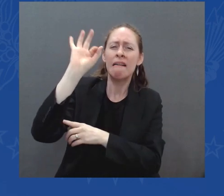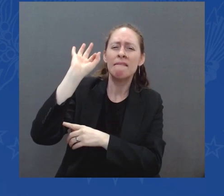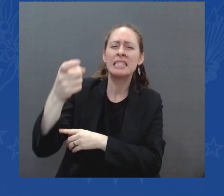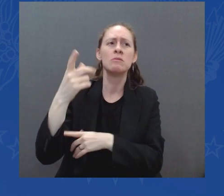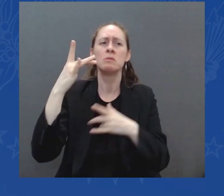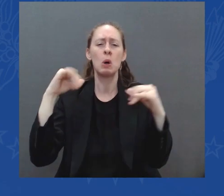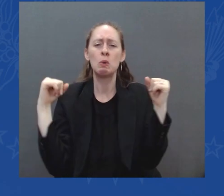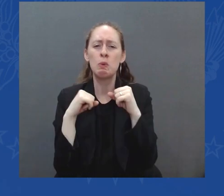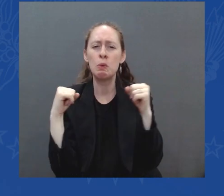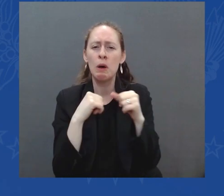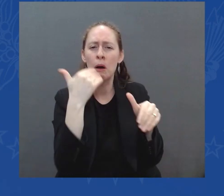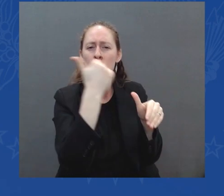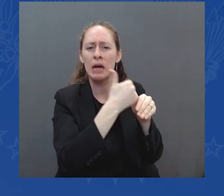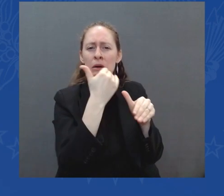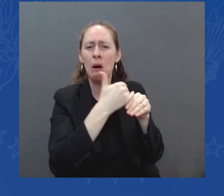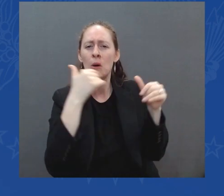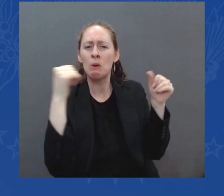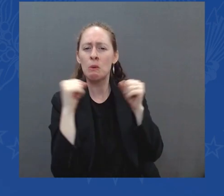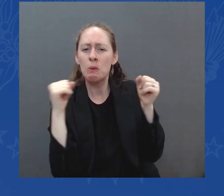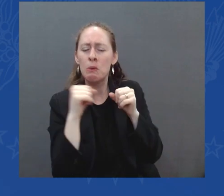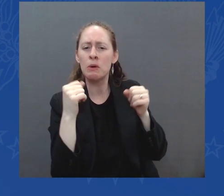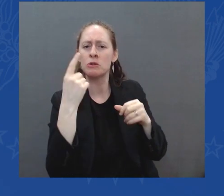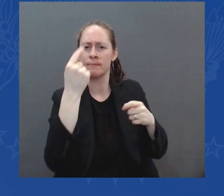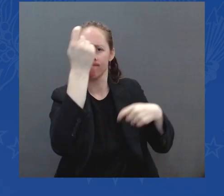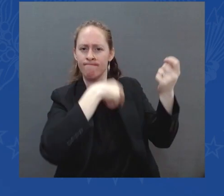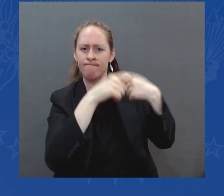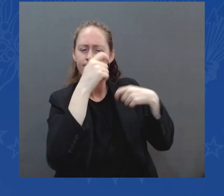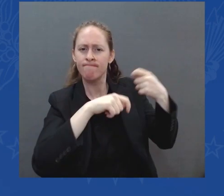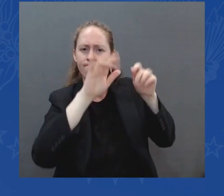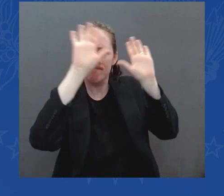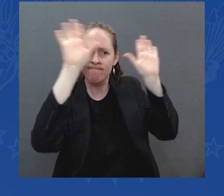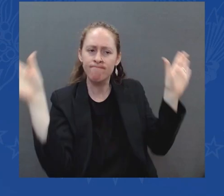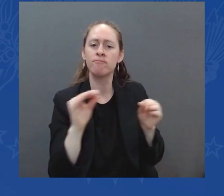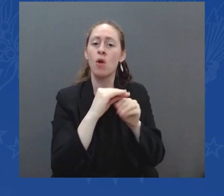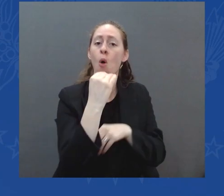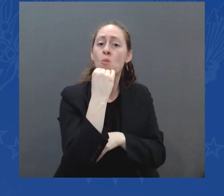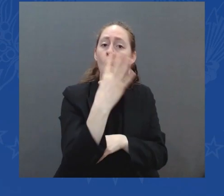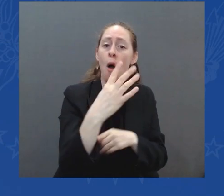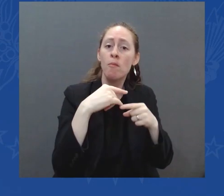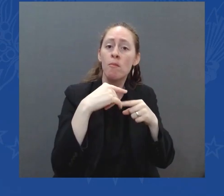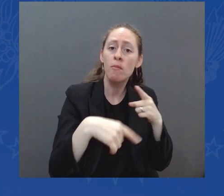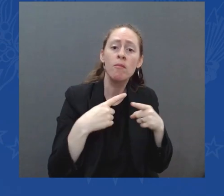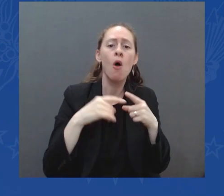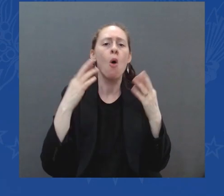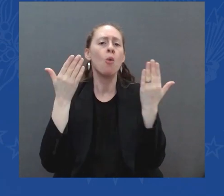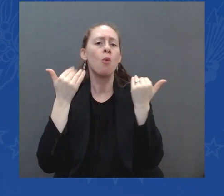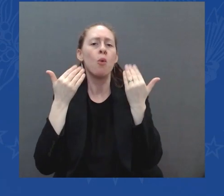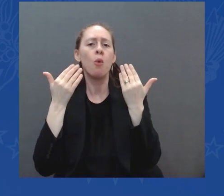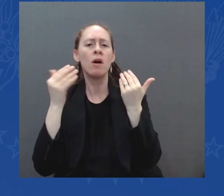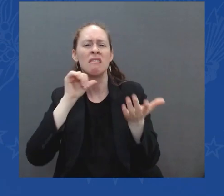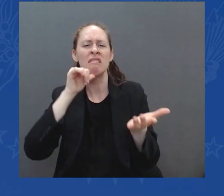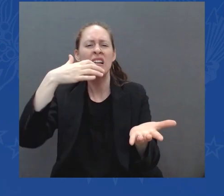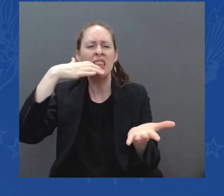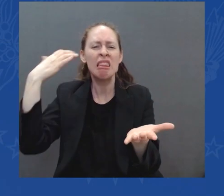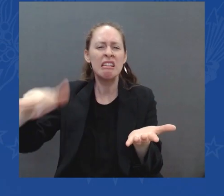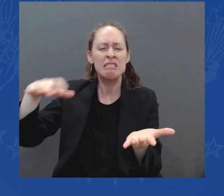This program has been around for a while, and in the past, it's delivered to families -- average families another $327